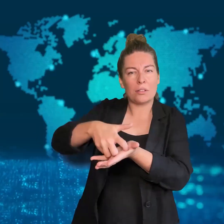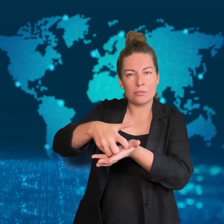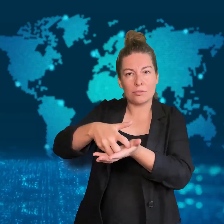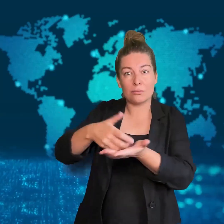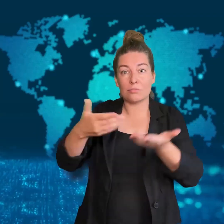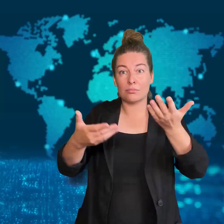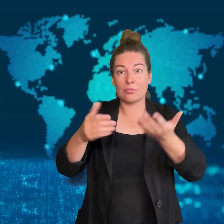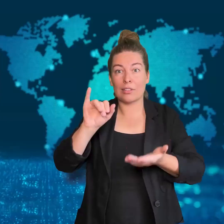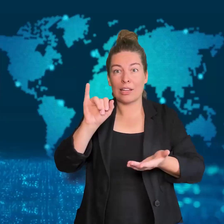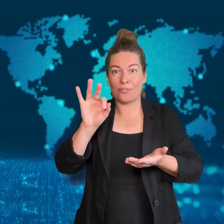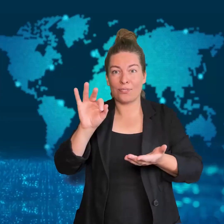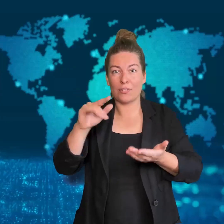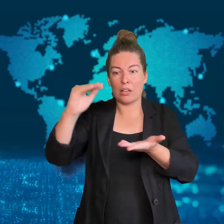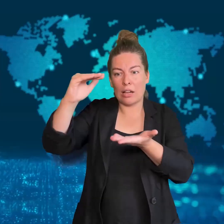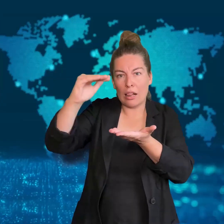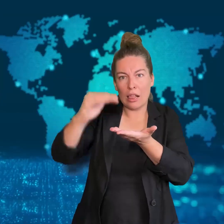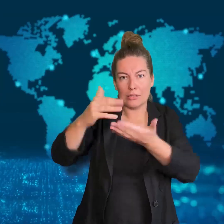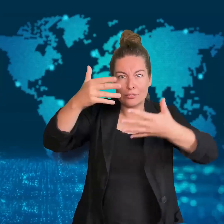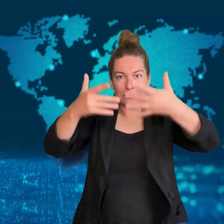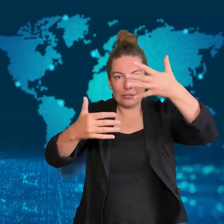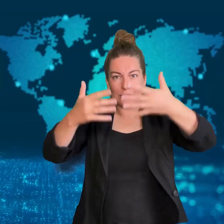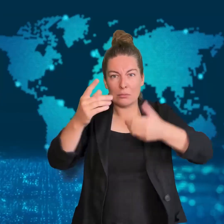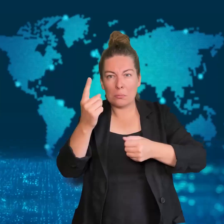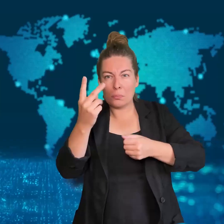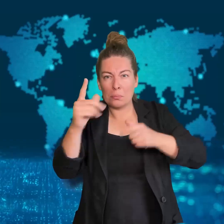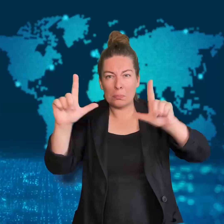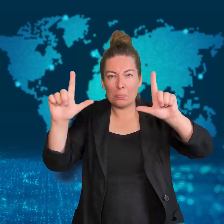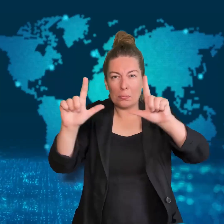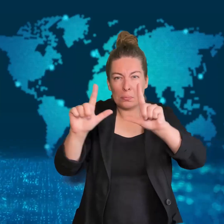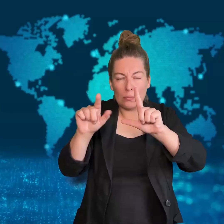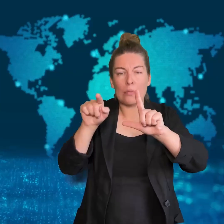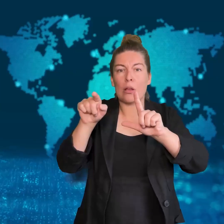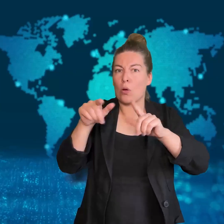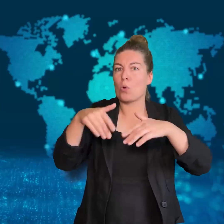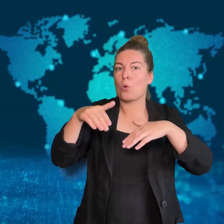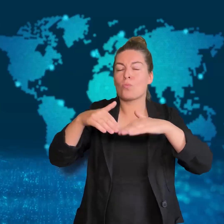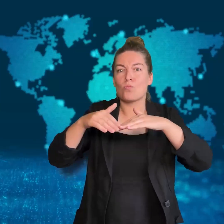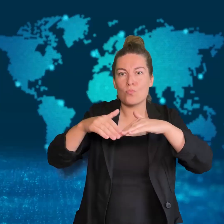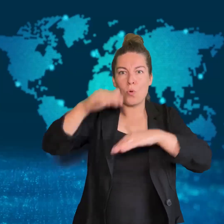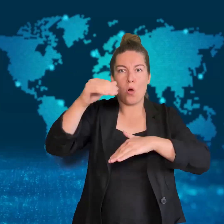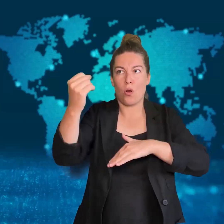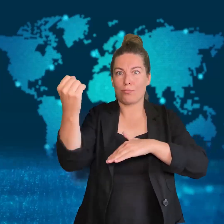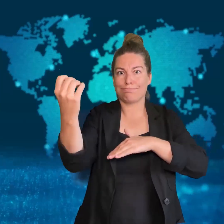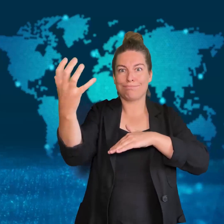A higher positive number means that an object is faint;